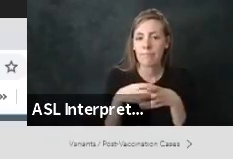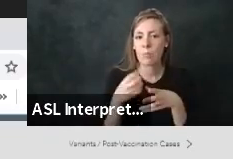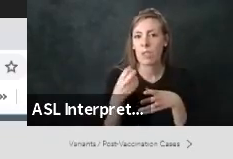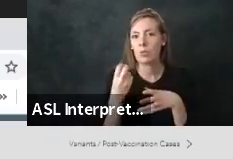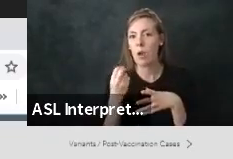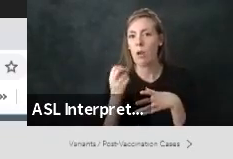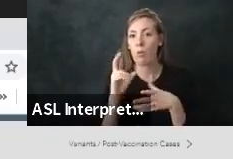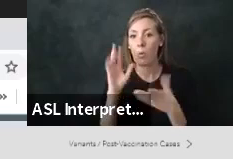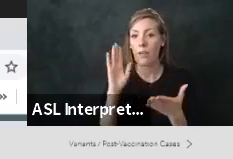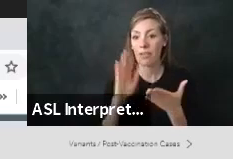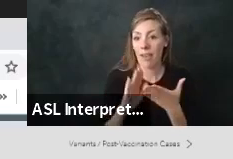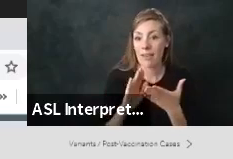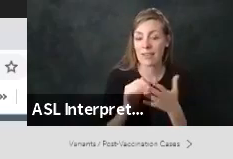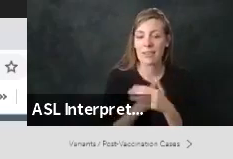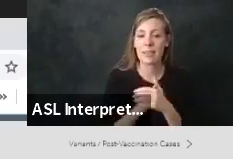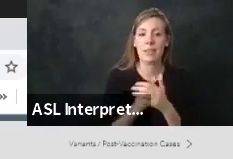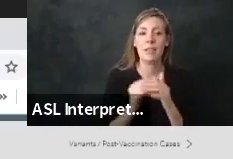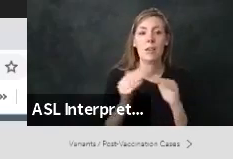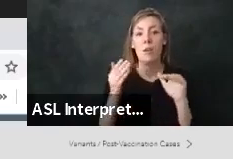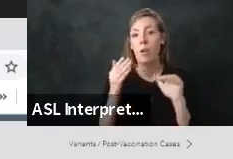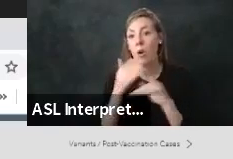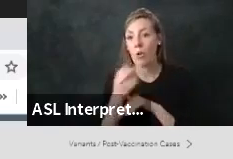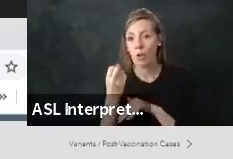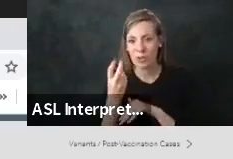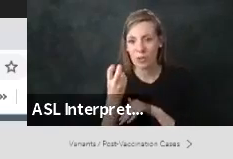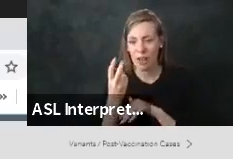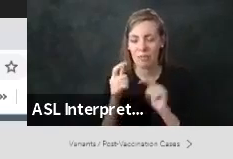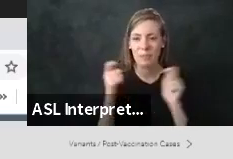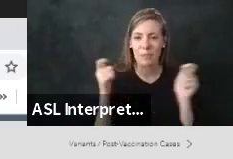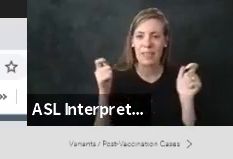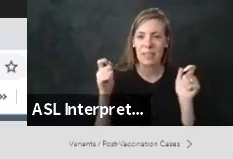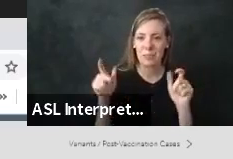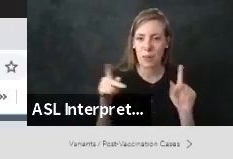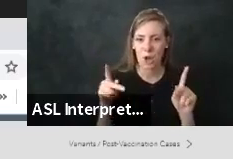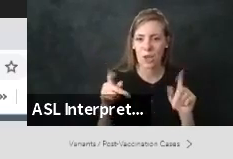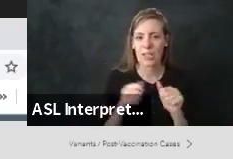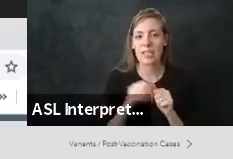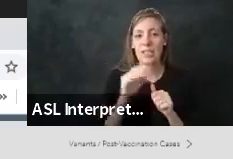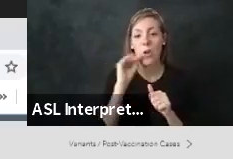gatherings with more than twelve people large gathering household transmission.